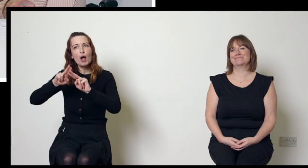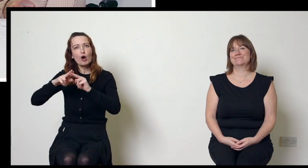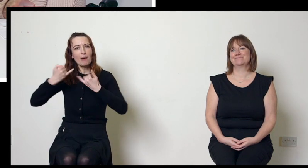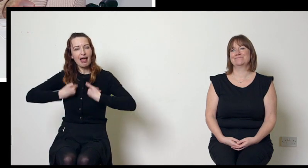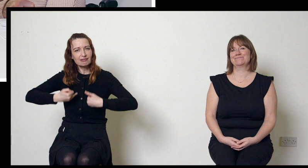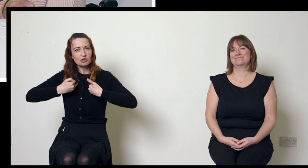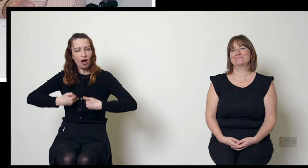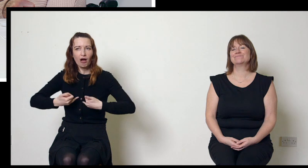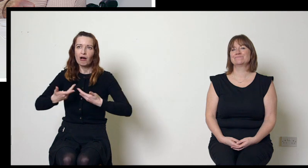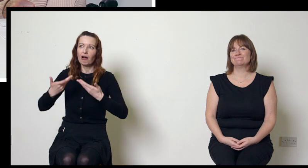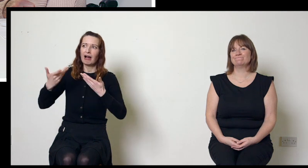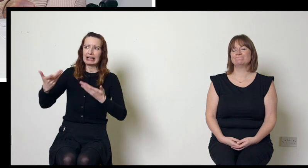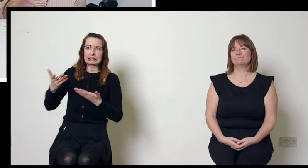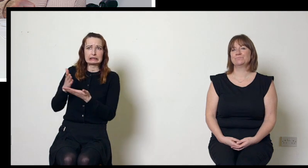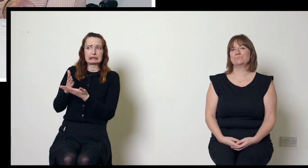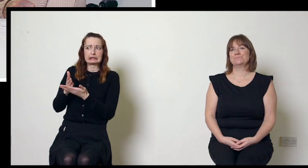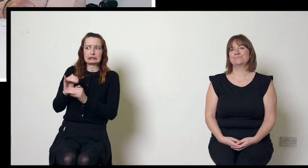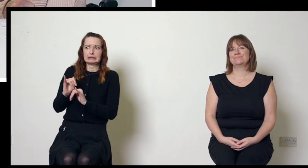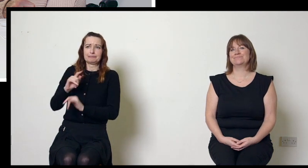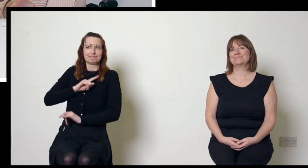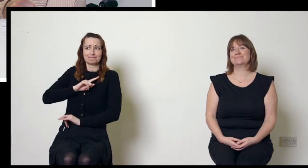and at one point, you know, just being able to say